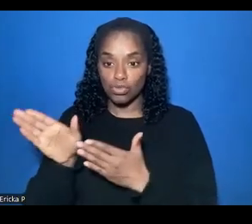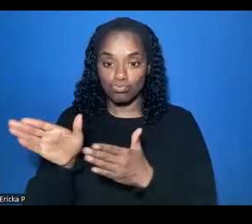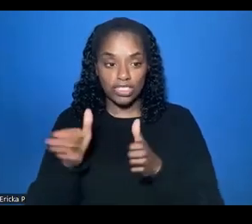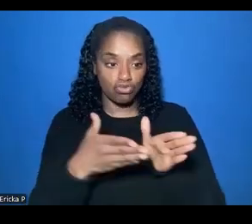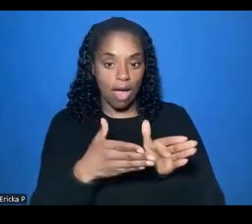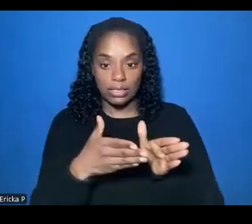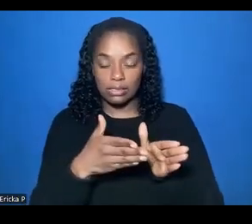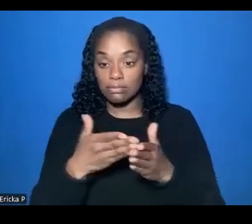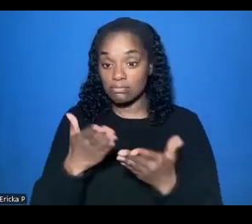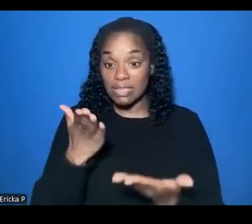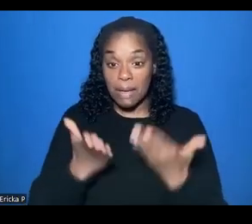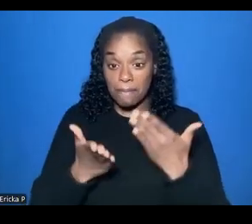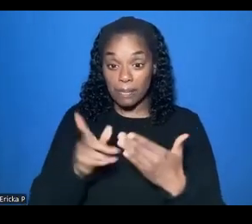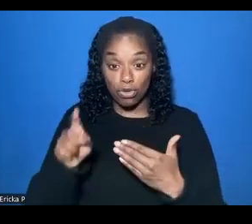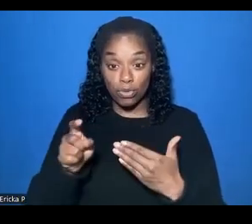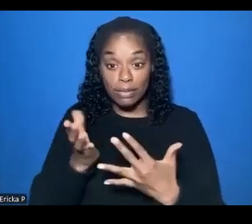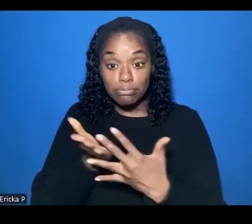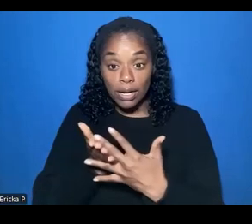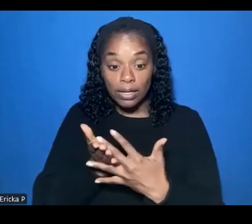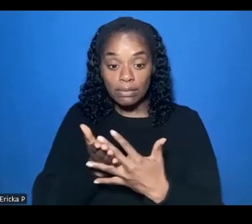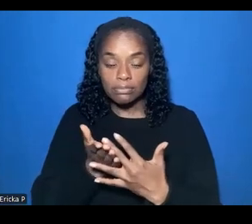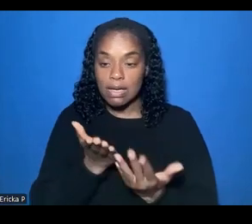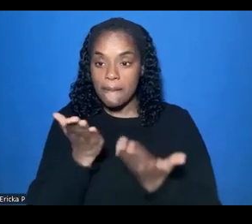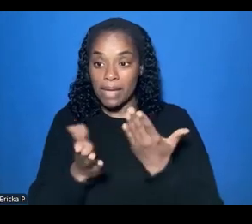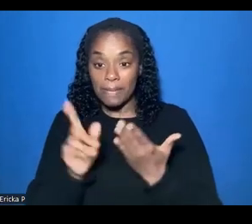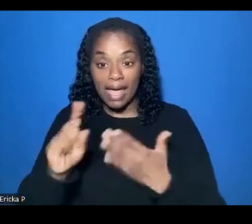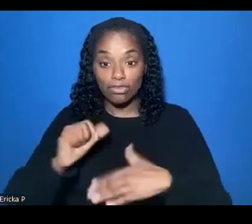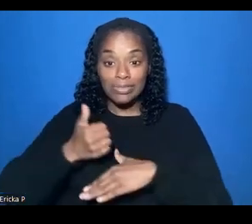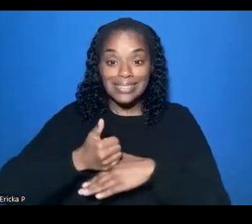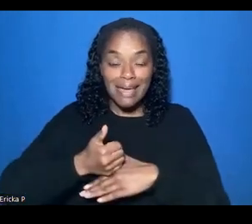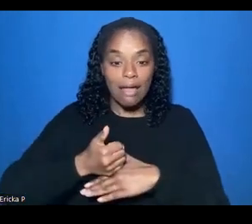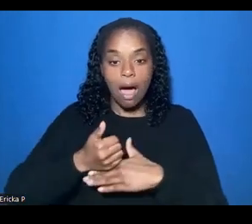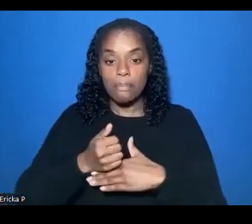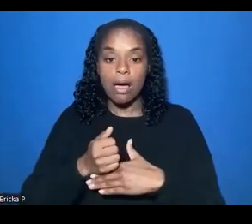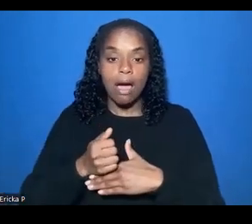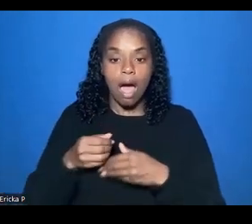Maybe there should be a reward system in place. You know, give me a high.